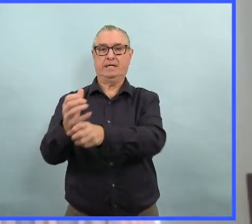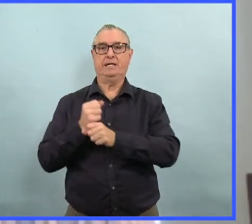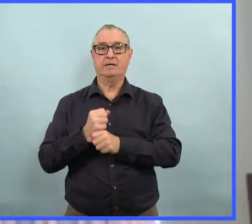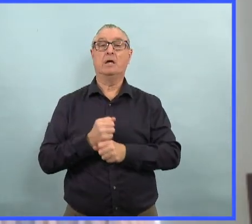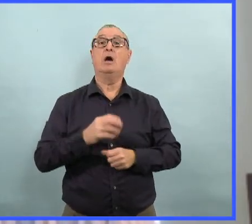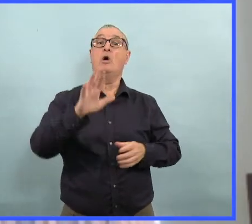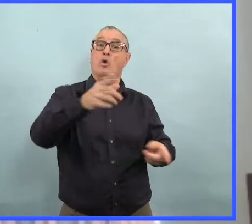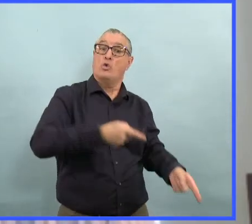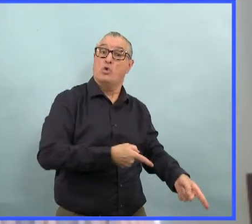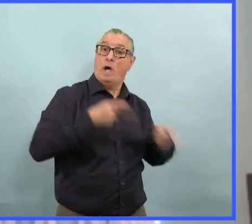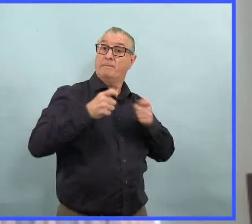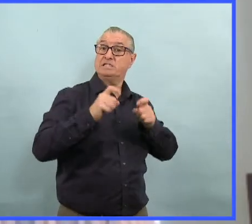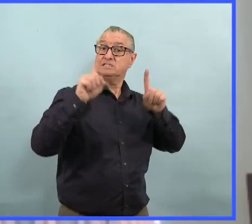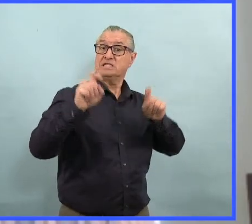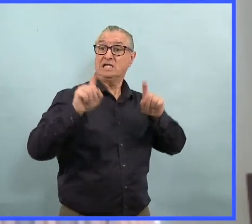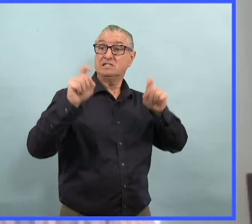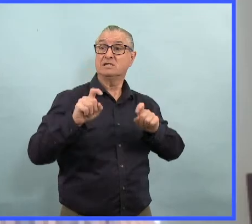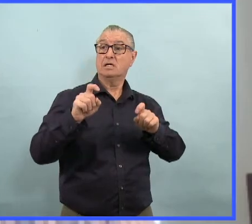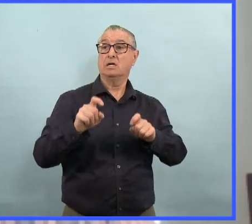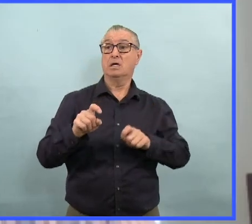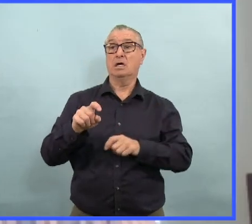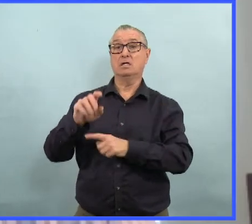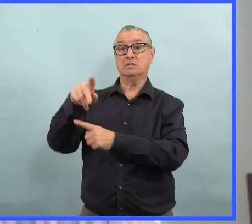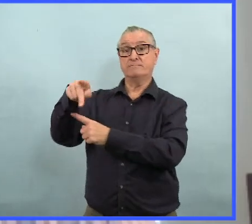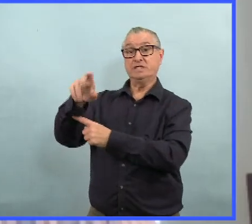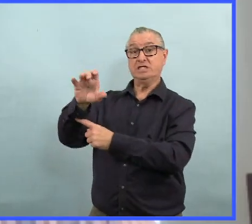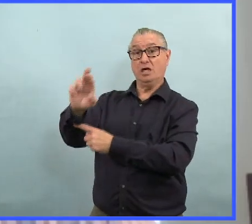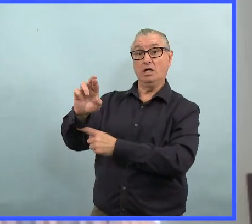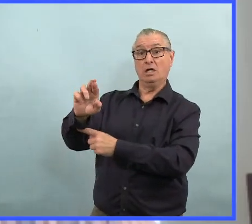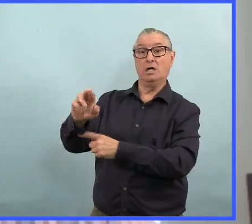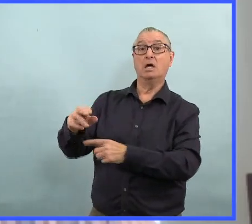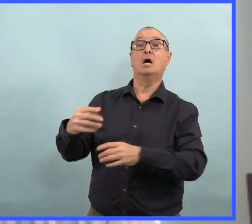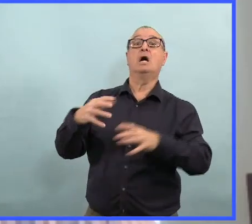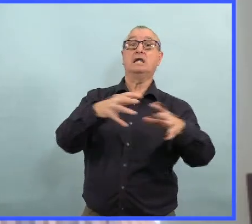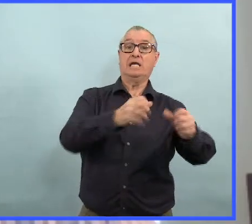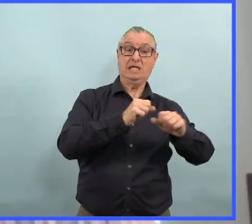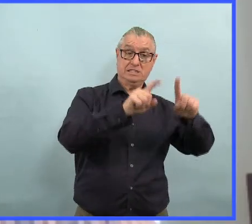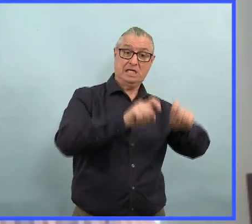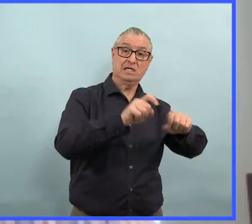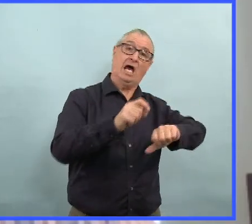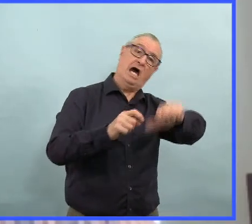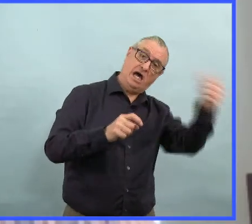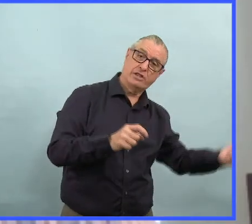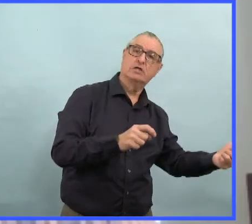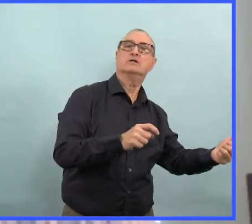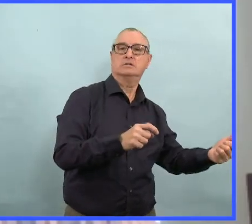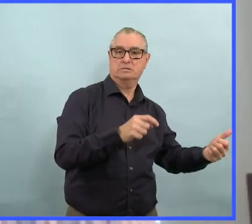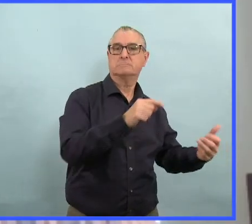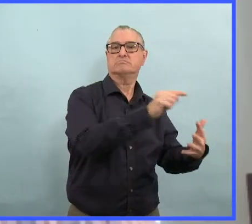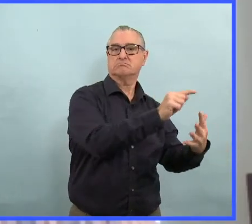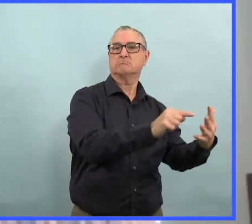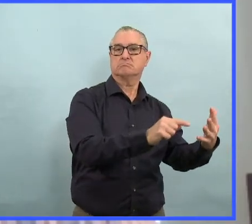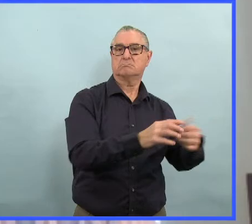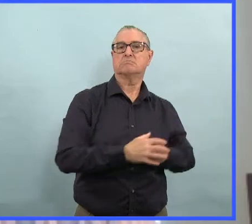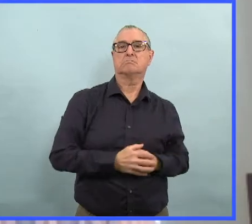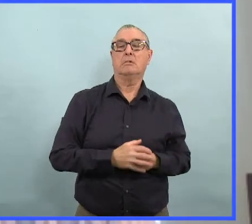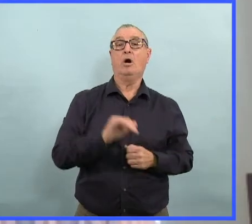of course a pcr test could always be used and so there will be a clear process online and we really